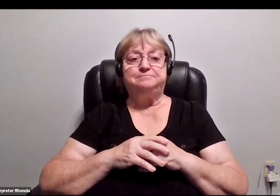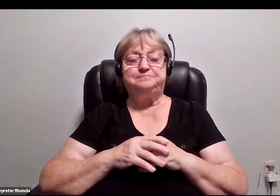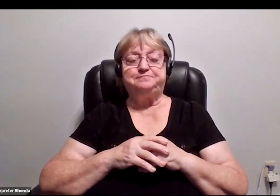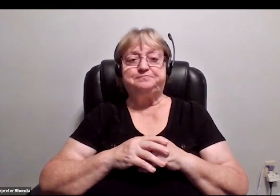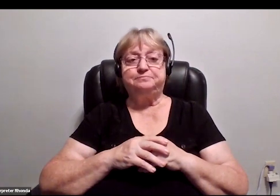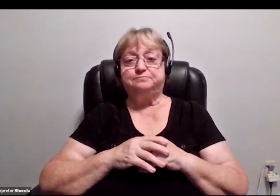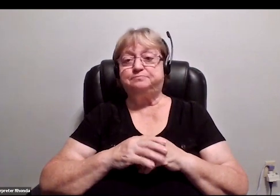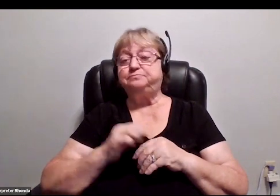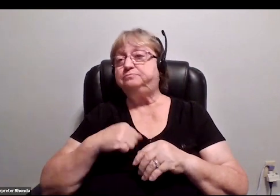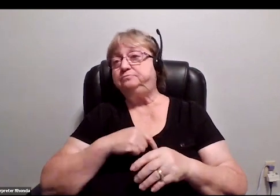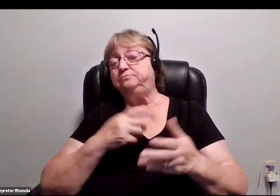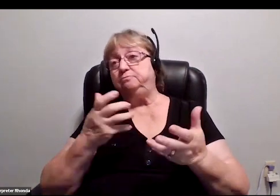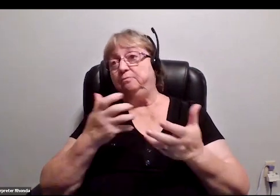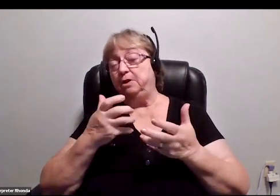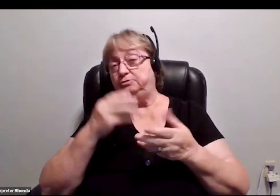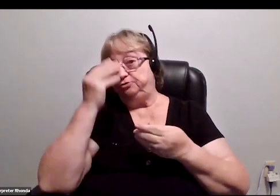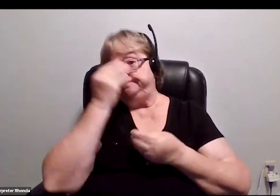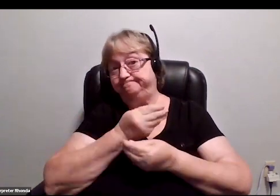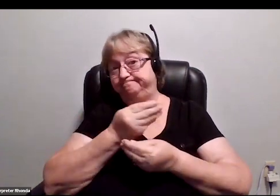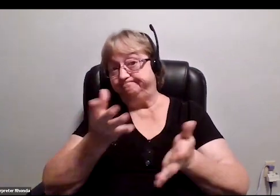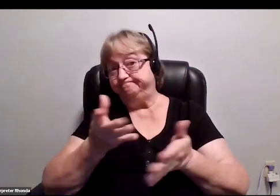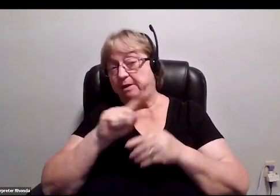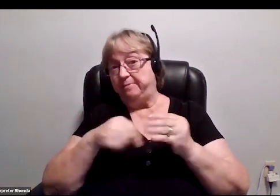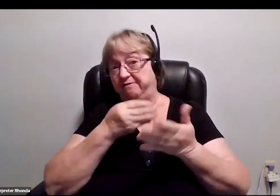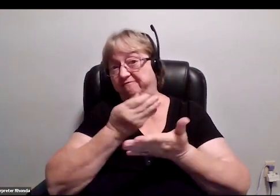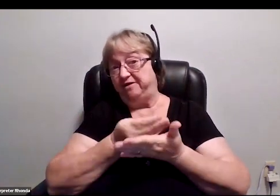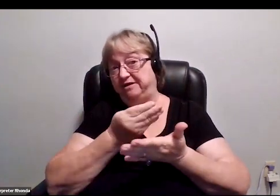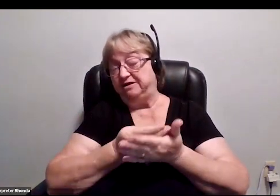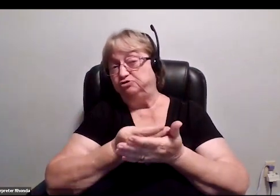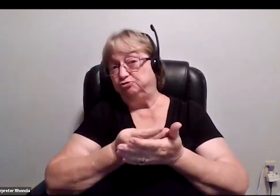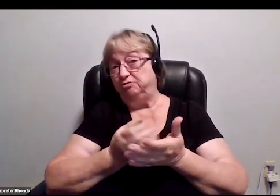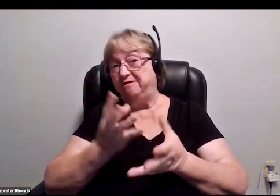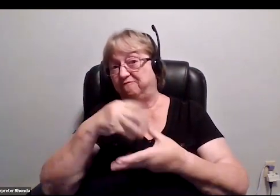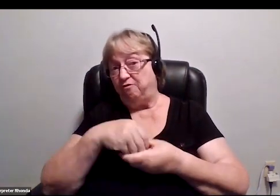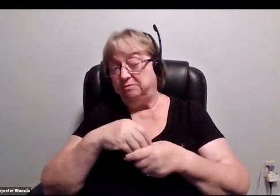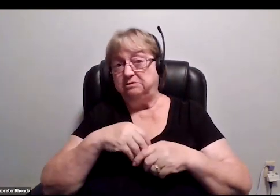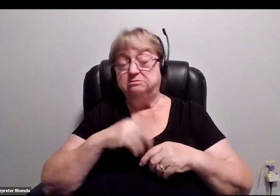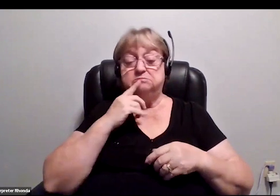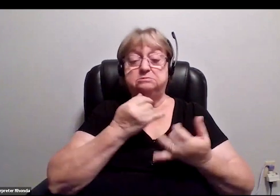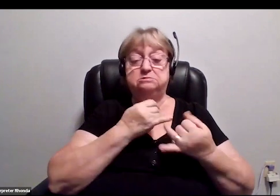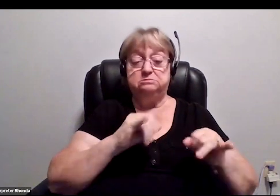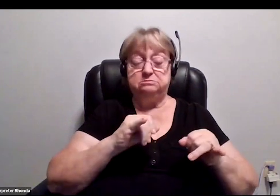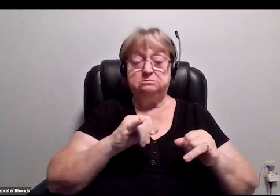We wanted to disclose some of the financial involvements involved in this. Independence Science did give us a discount